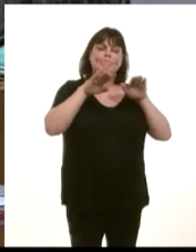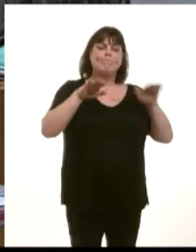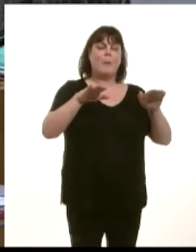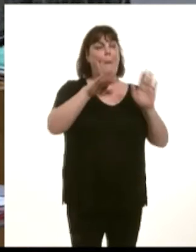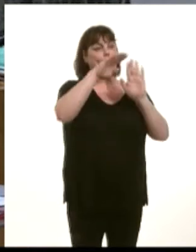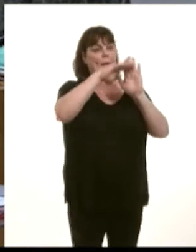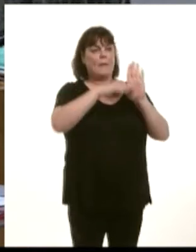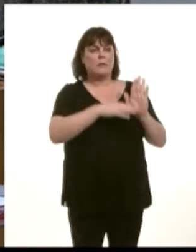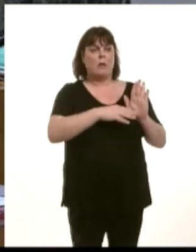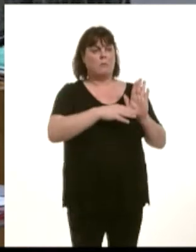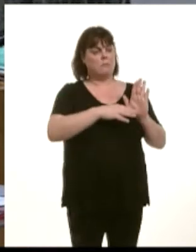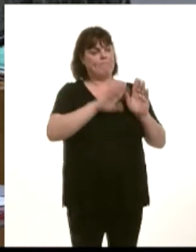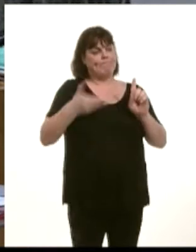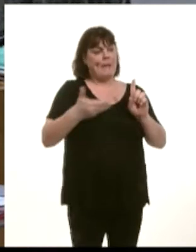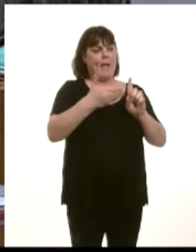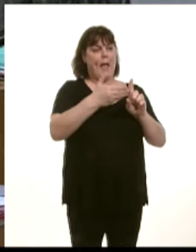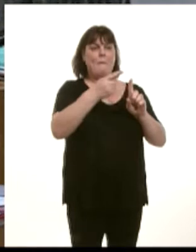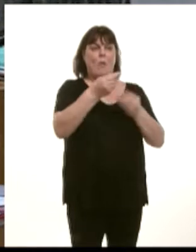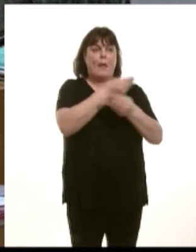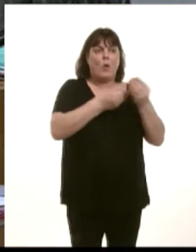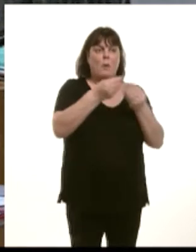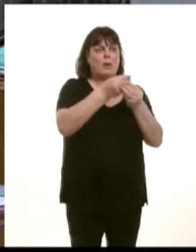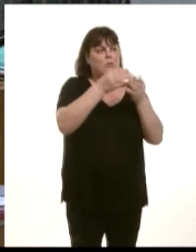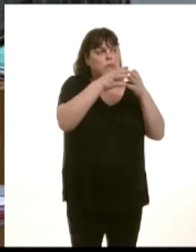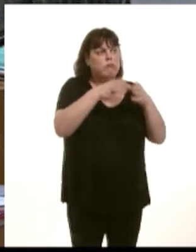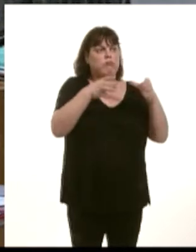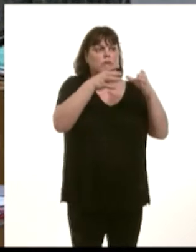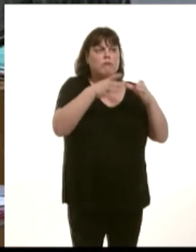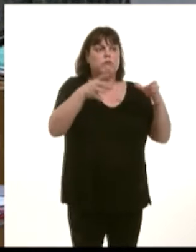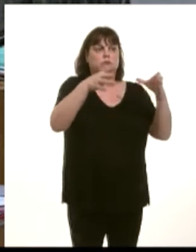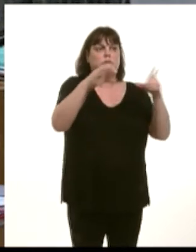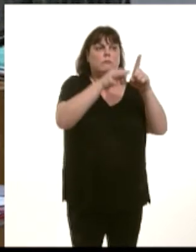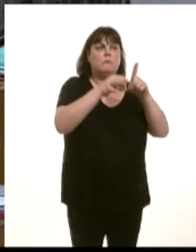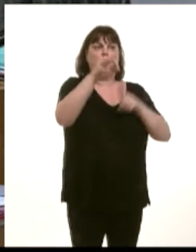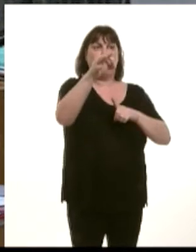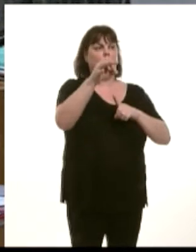that will look to grow the economy of Britain in the fairest way possible, and that is what